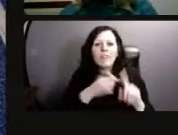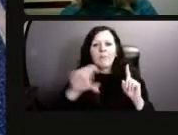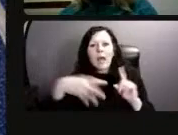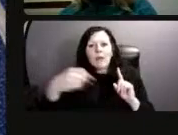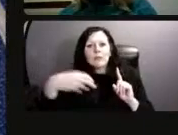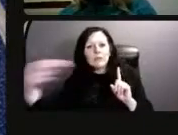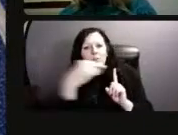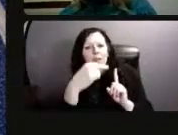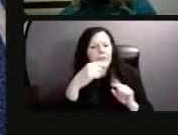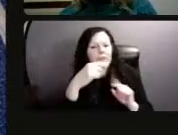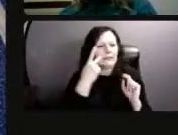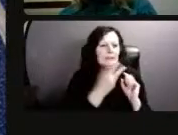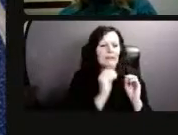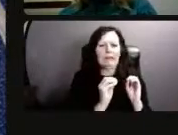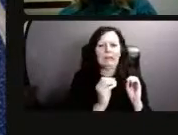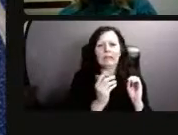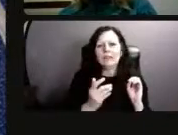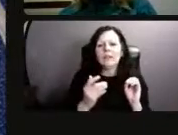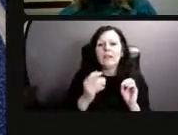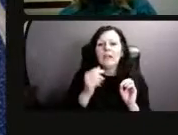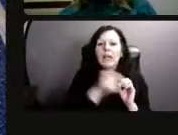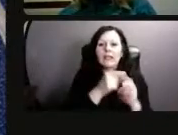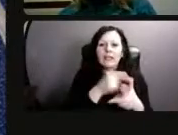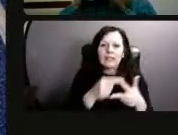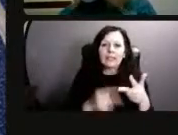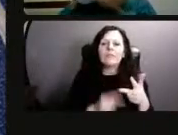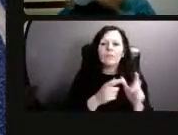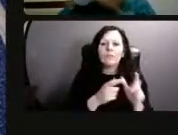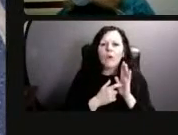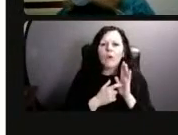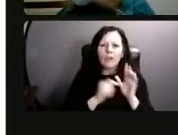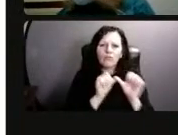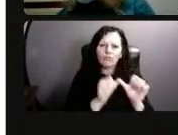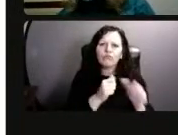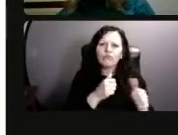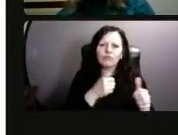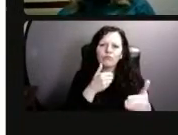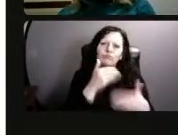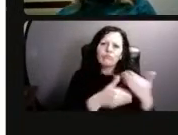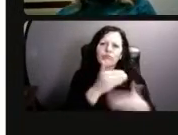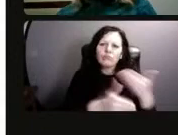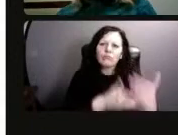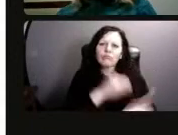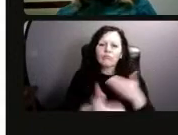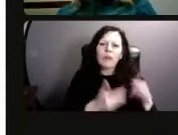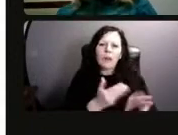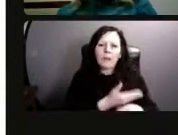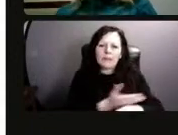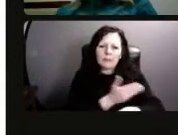THE ENGINE OF A CAR THEY KEEP THE GOVERNMENT MOVING.